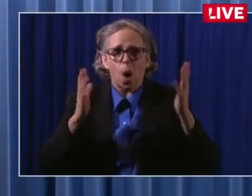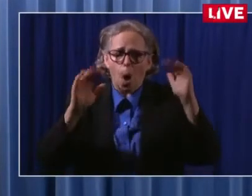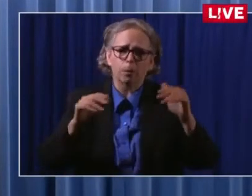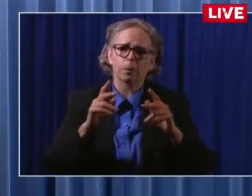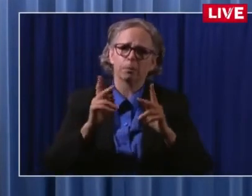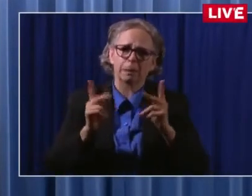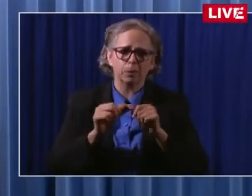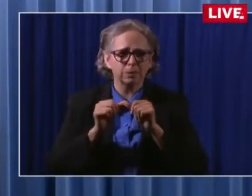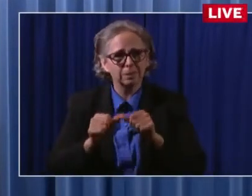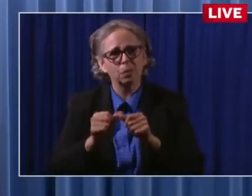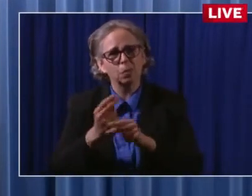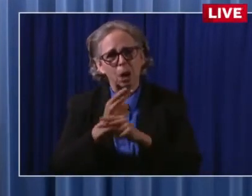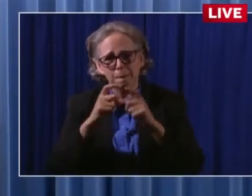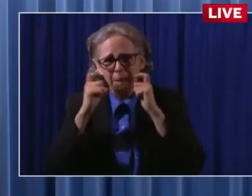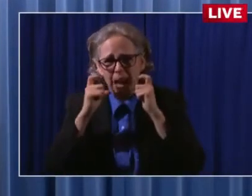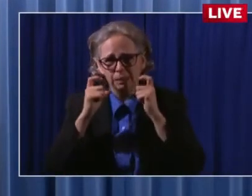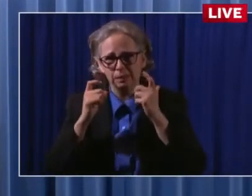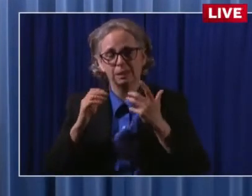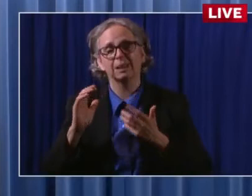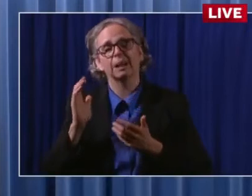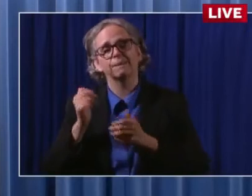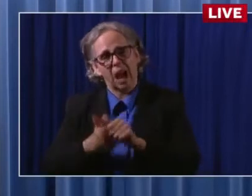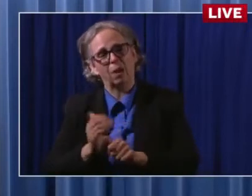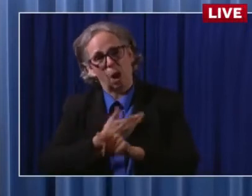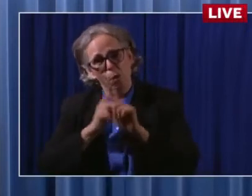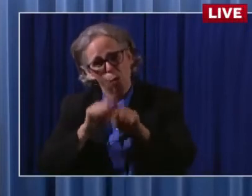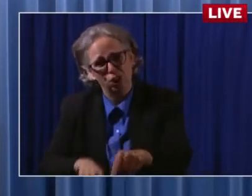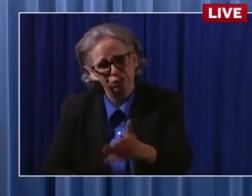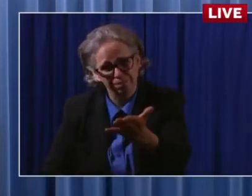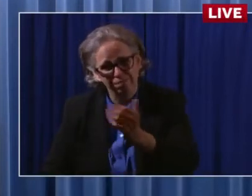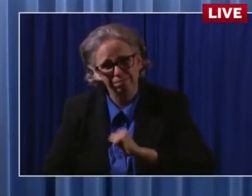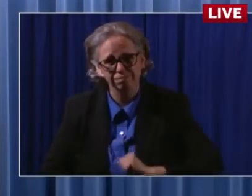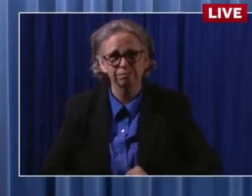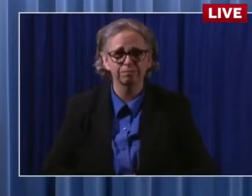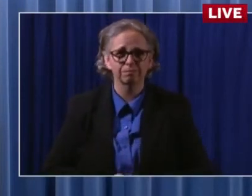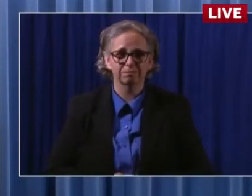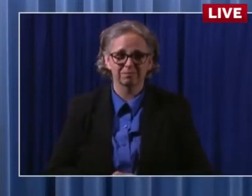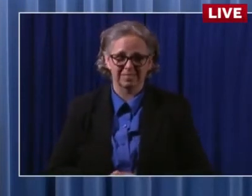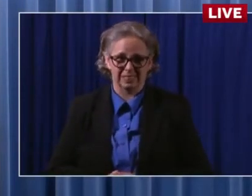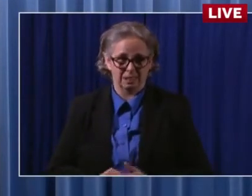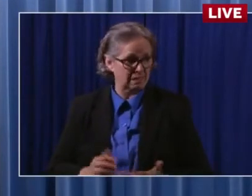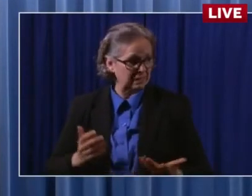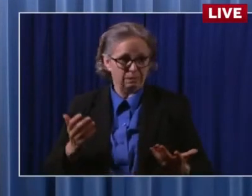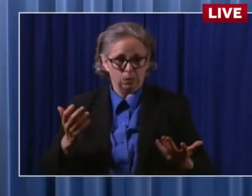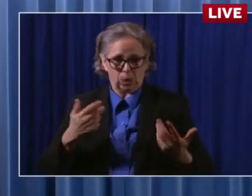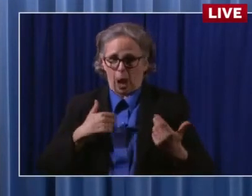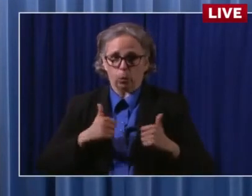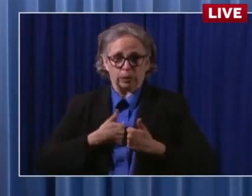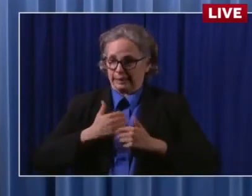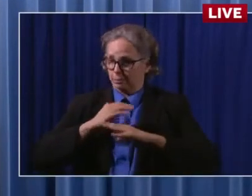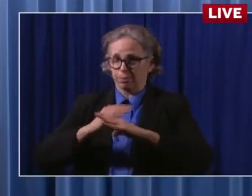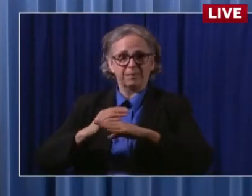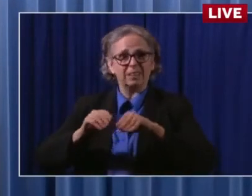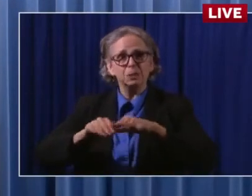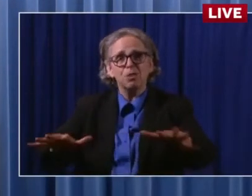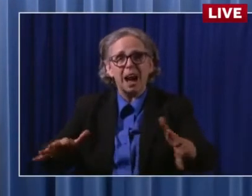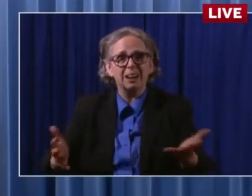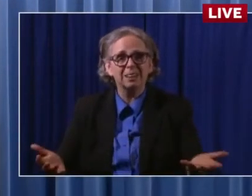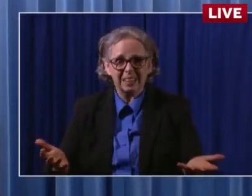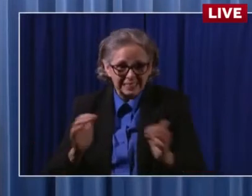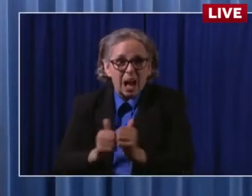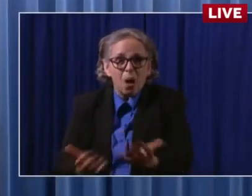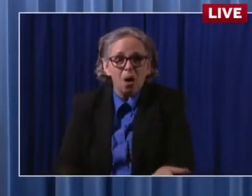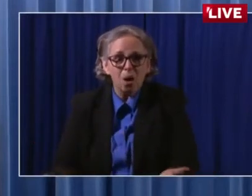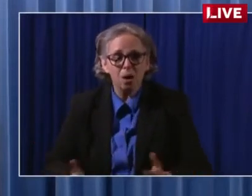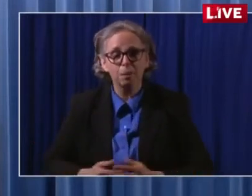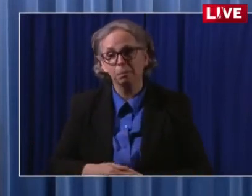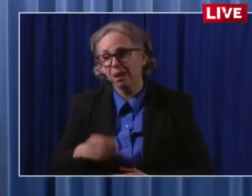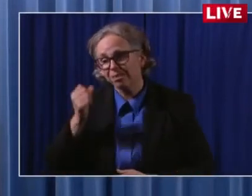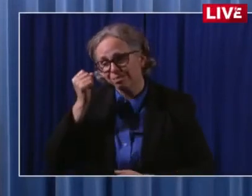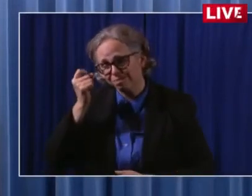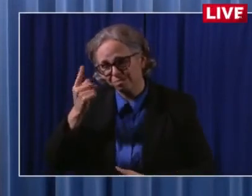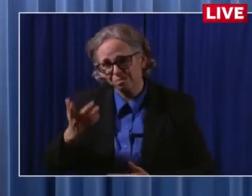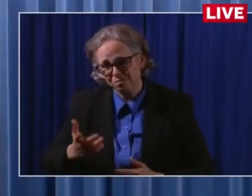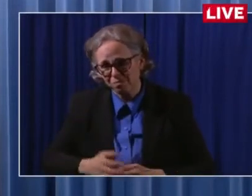AND WE HOPE ANY KIND OF ORDER TO WEAR A MASK, WE WILL PEOPLE CONTINUE TO DO IT BECAUSE THAT IS THE WAY WE CAN DRIVE THESE NUMBERS DOWN, THE WAY WE CAN STOP THE SPREAD.